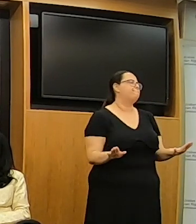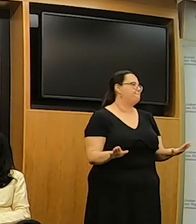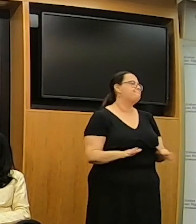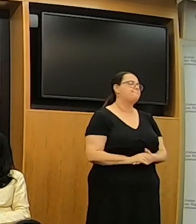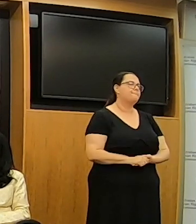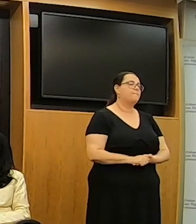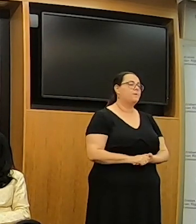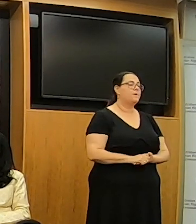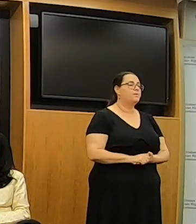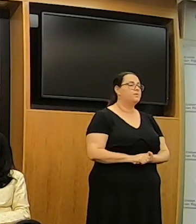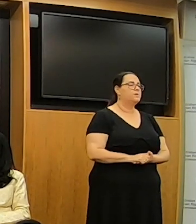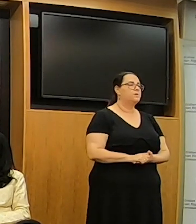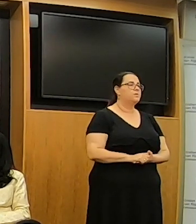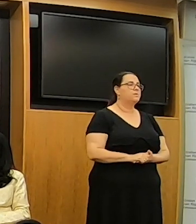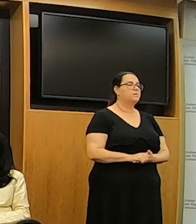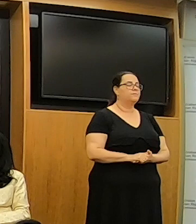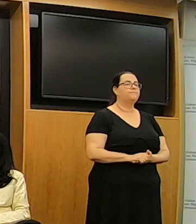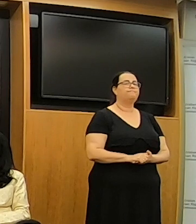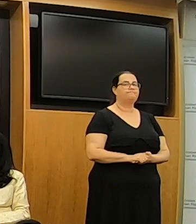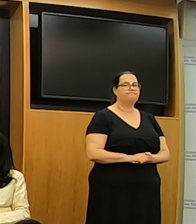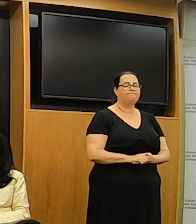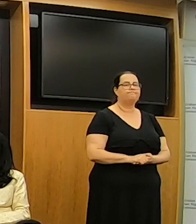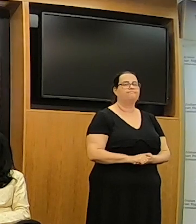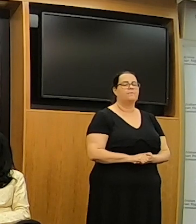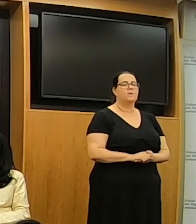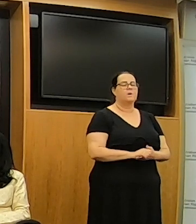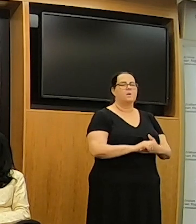When I live in a five story building, I would not left